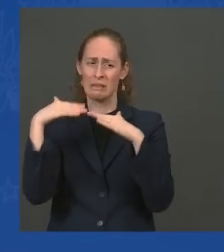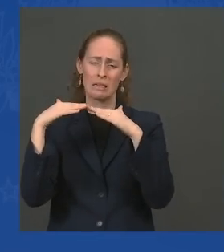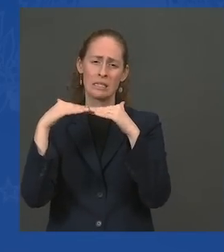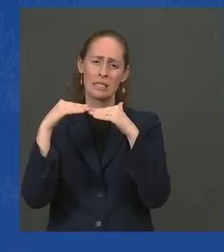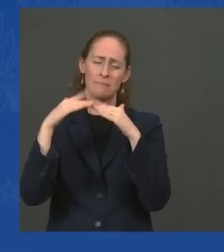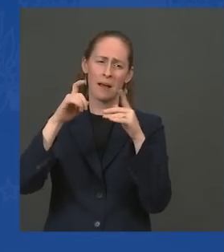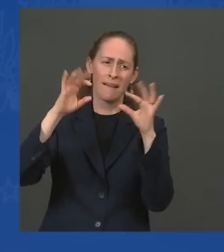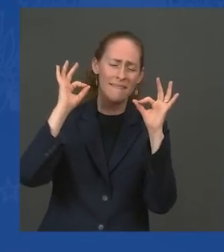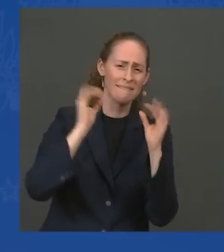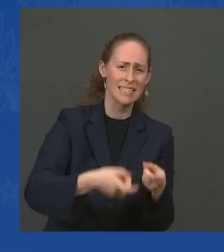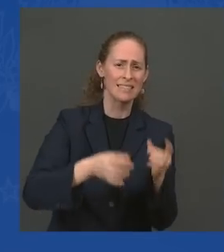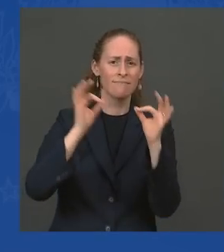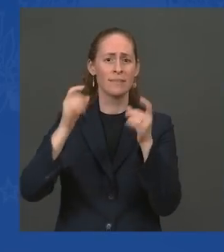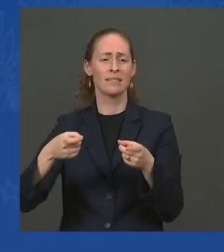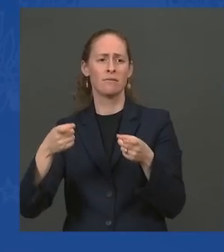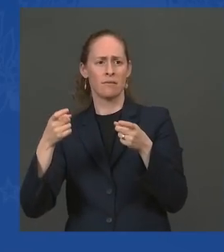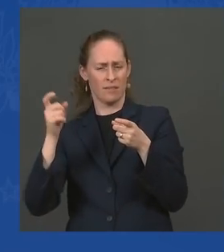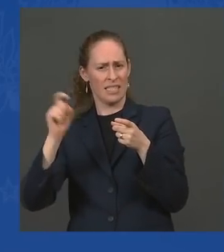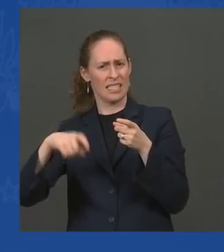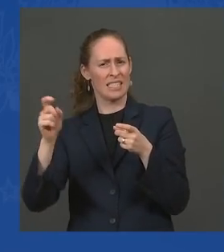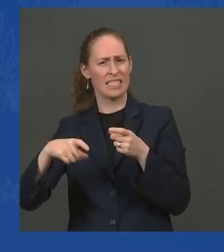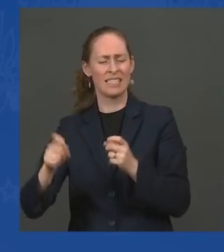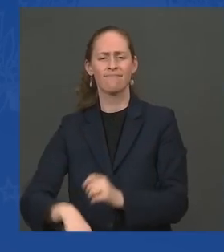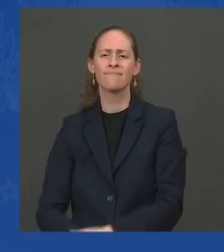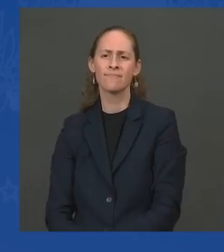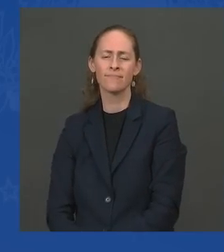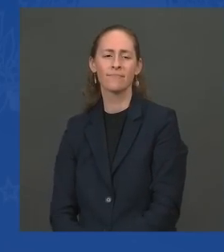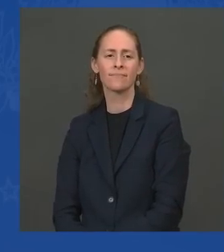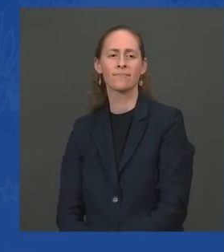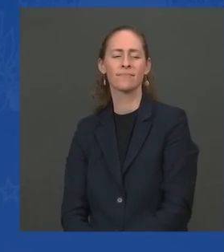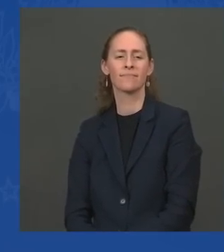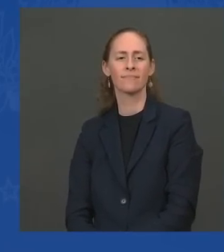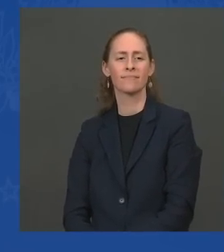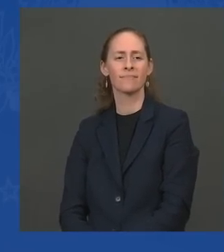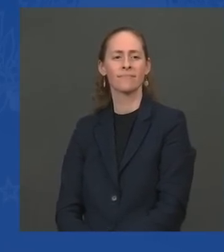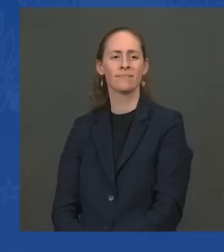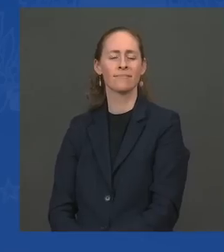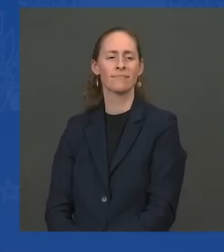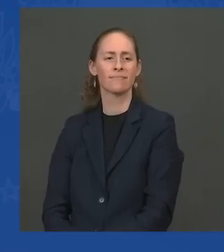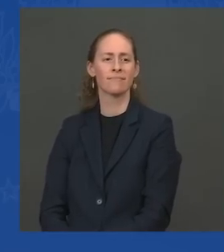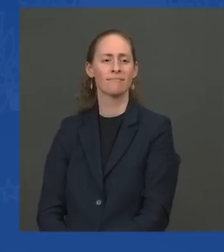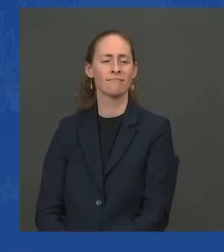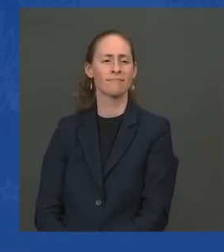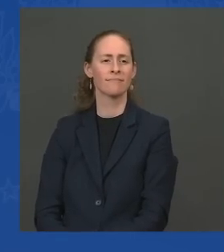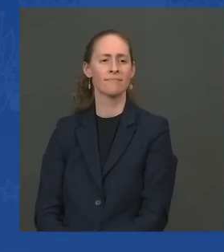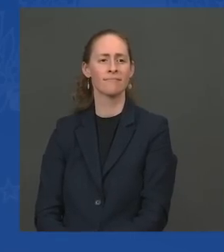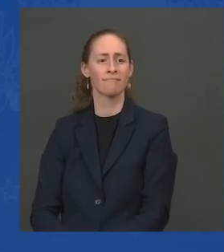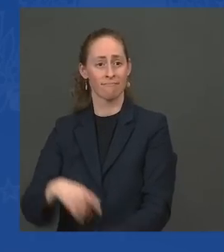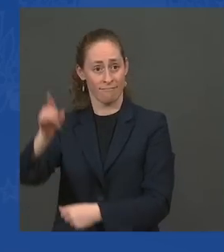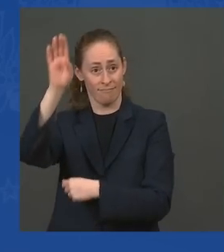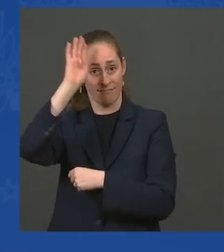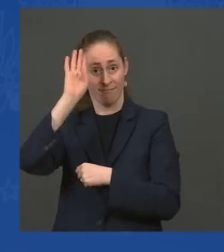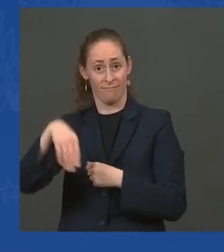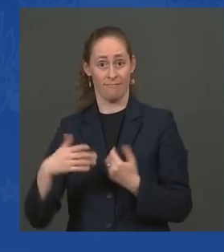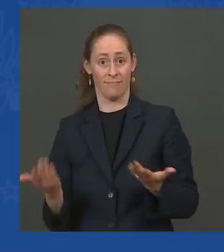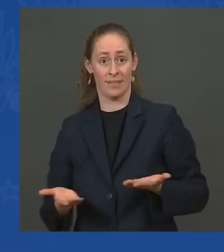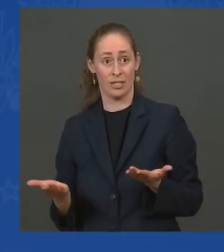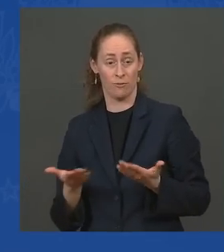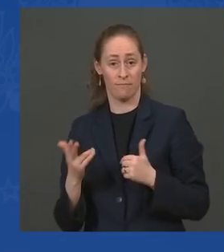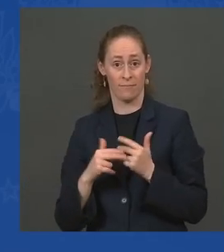that are in poor condition -- so when a family drives the car you built right here, they'll be a whole lot safer